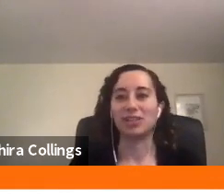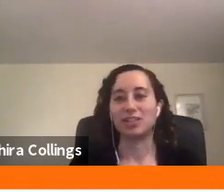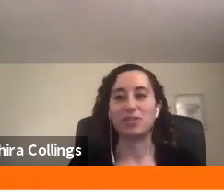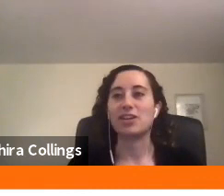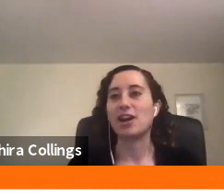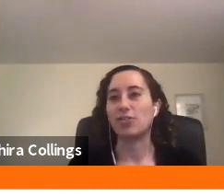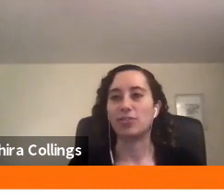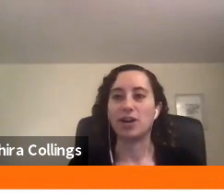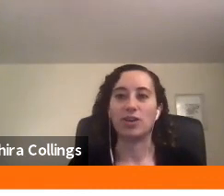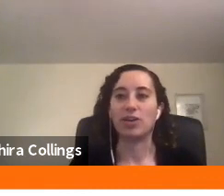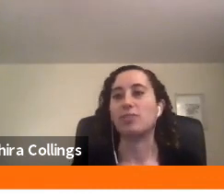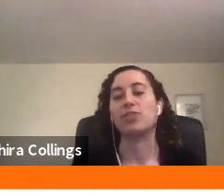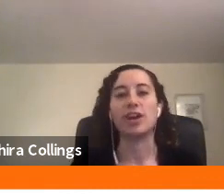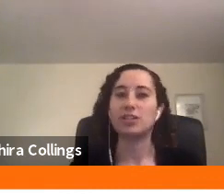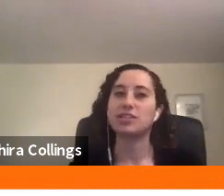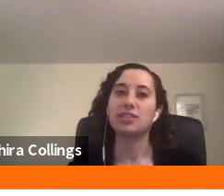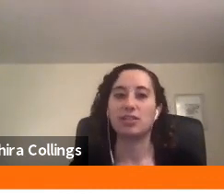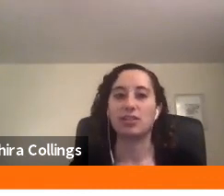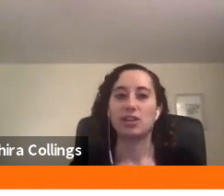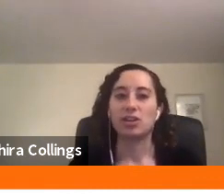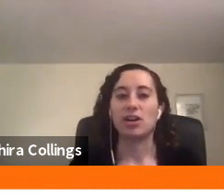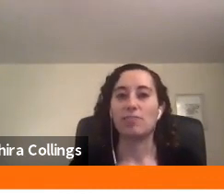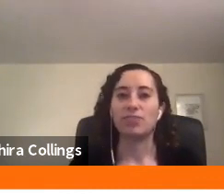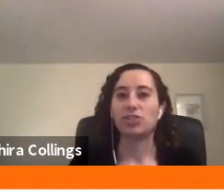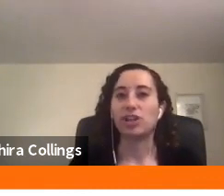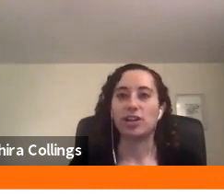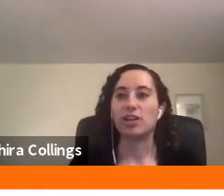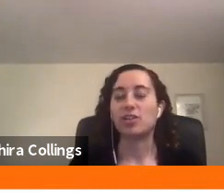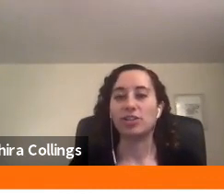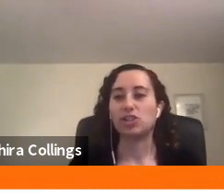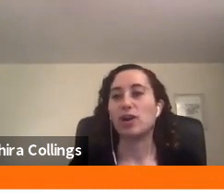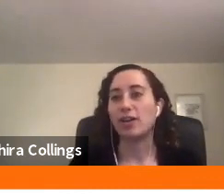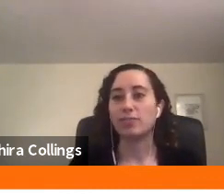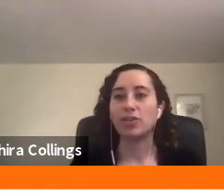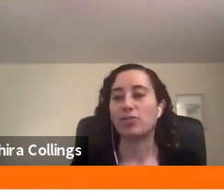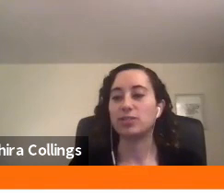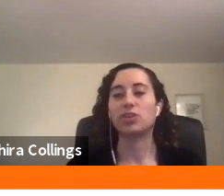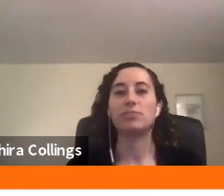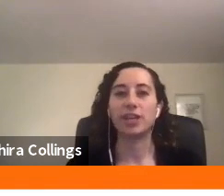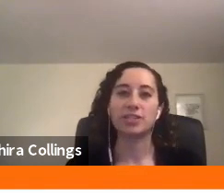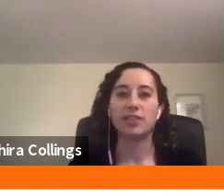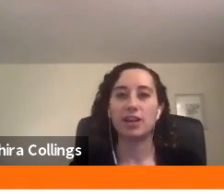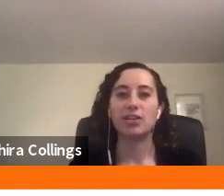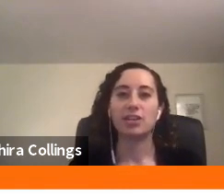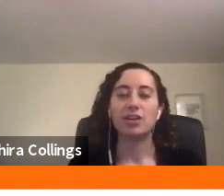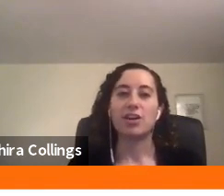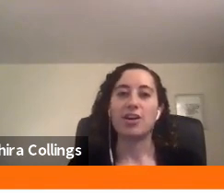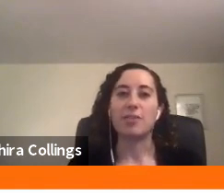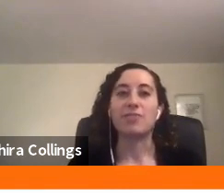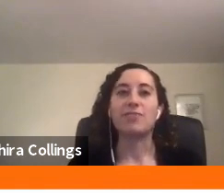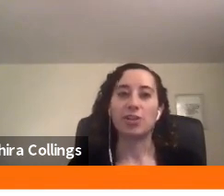is bad. Being in a lower weight is good. That is that.